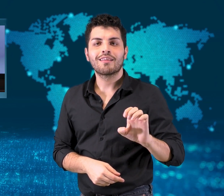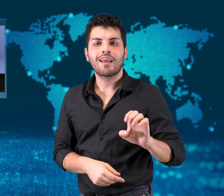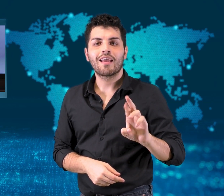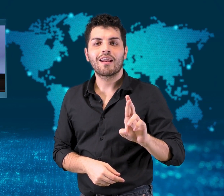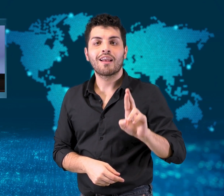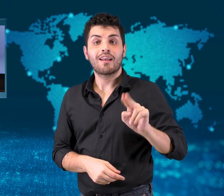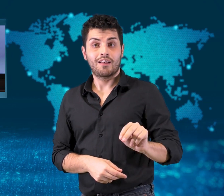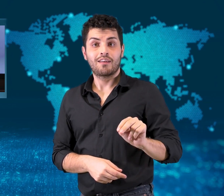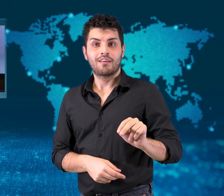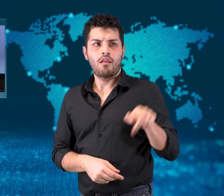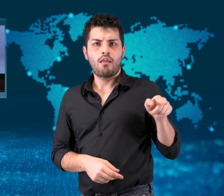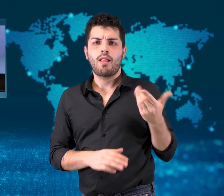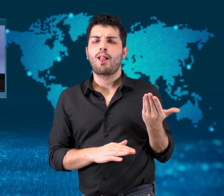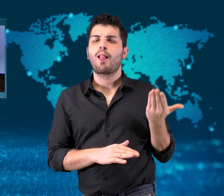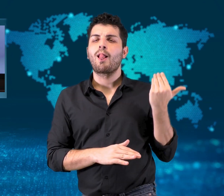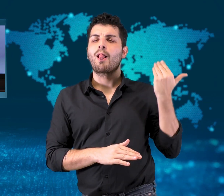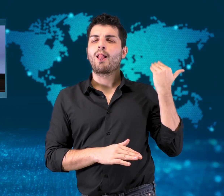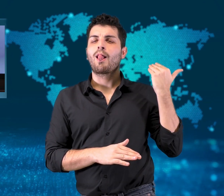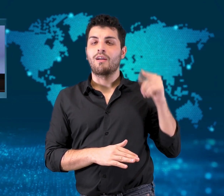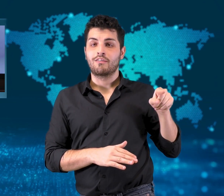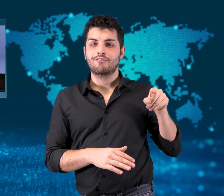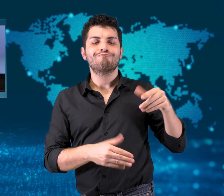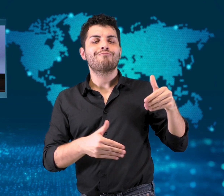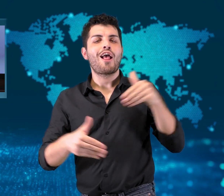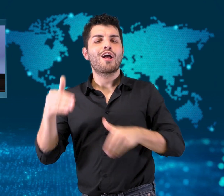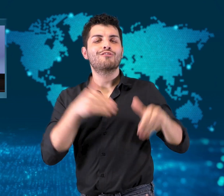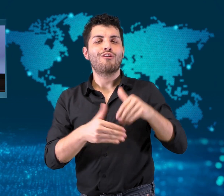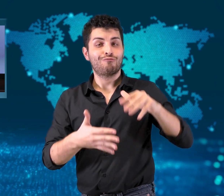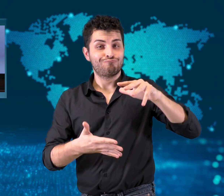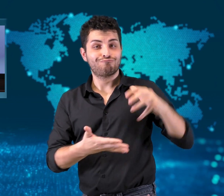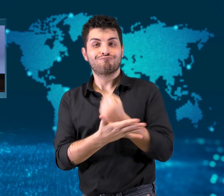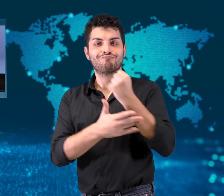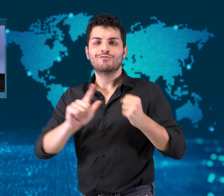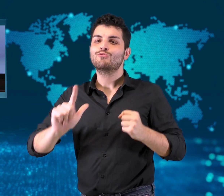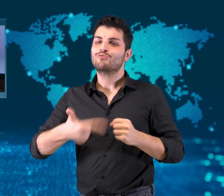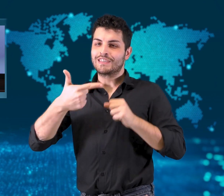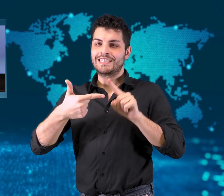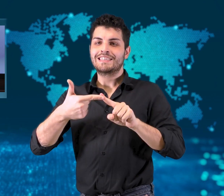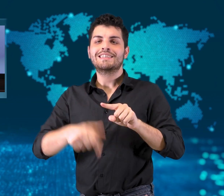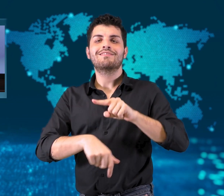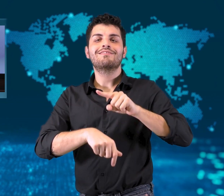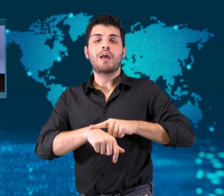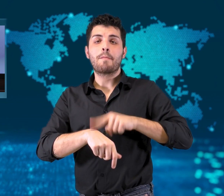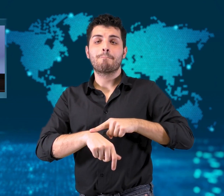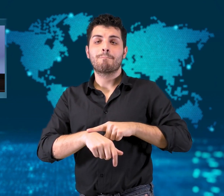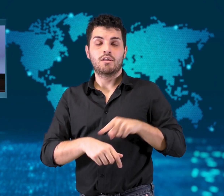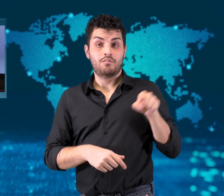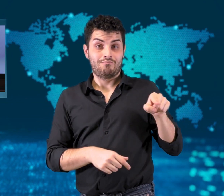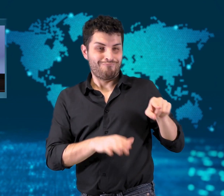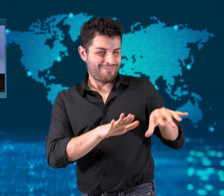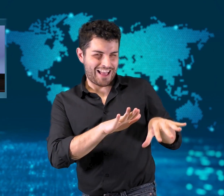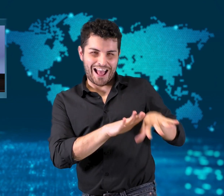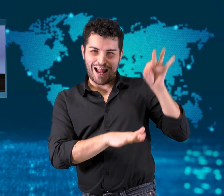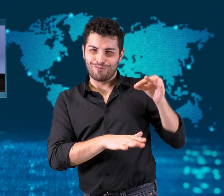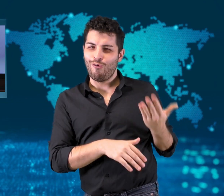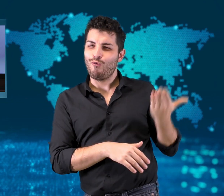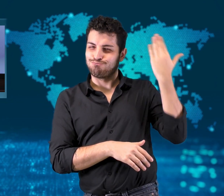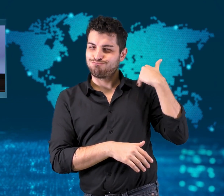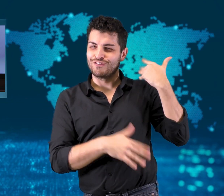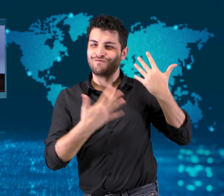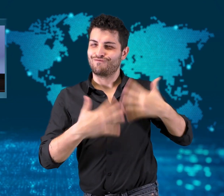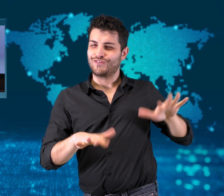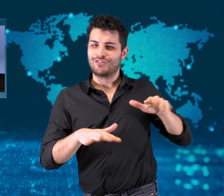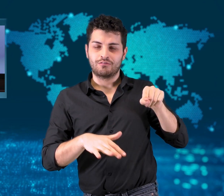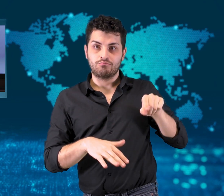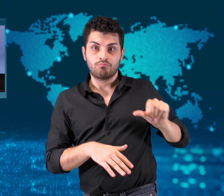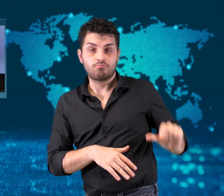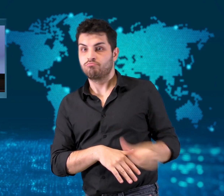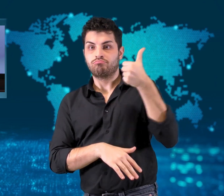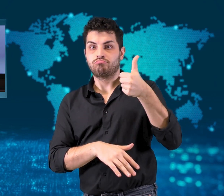who recently won a second term in office in a landslide election.